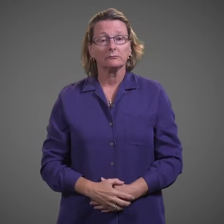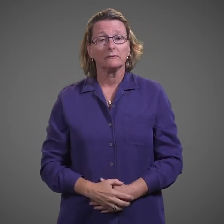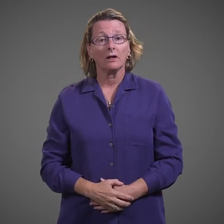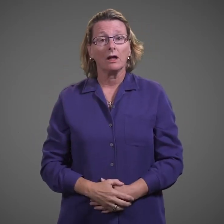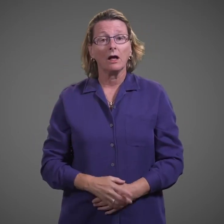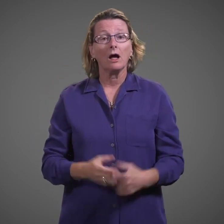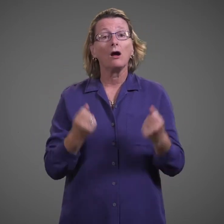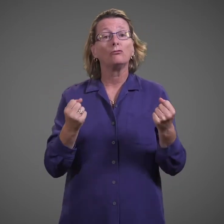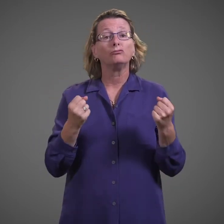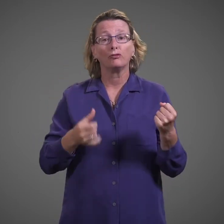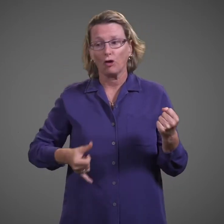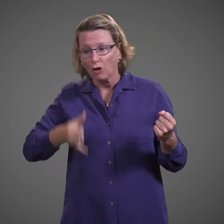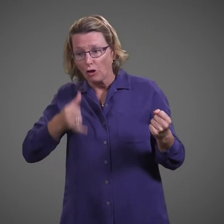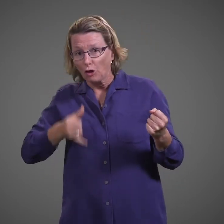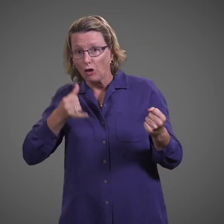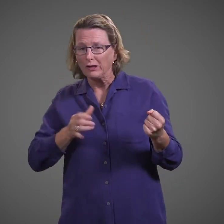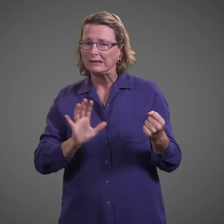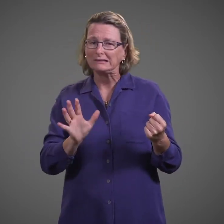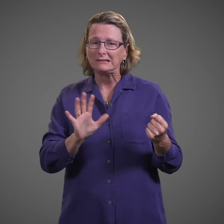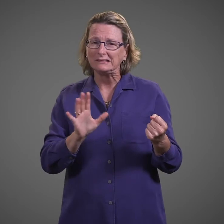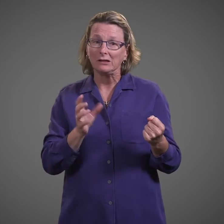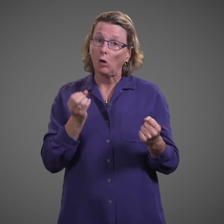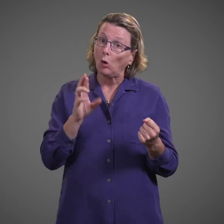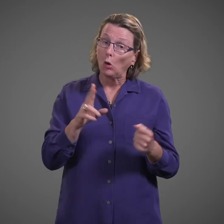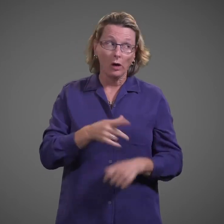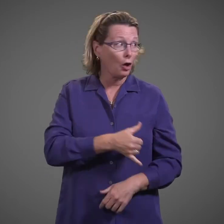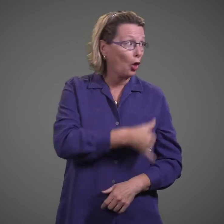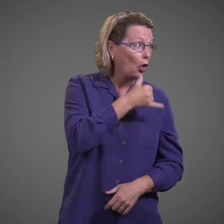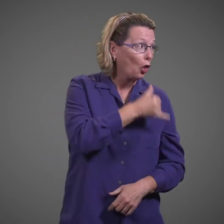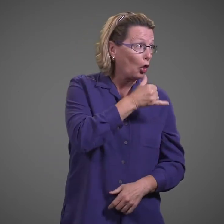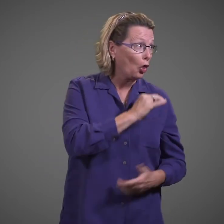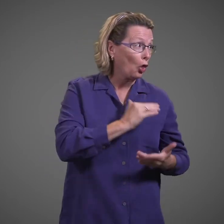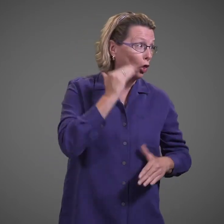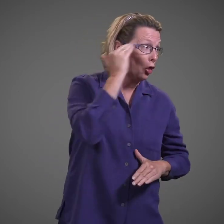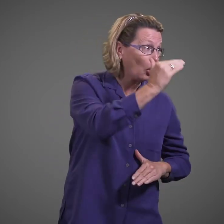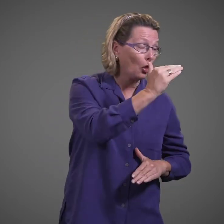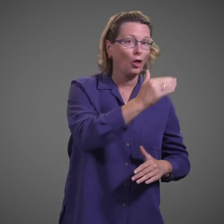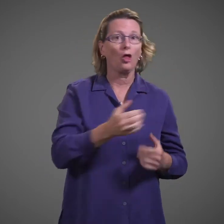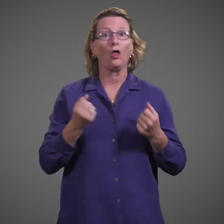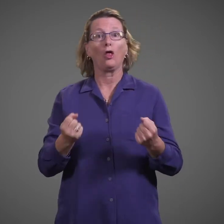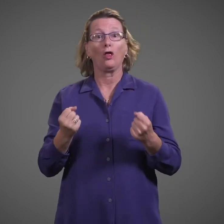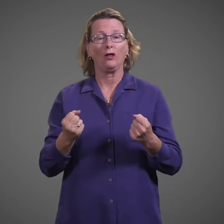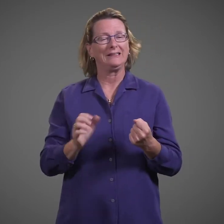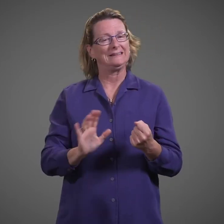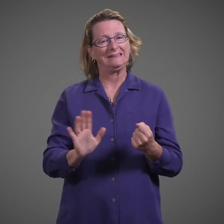Never drink alcohol and drive at the same time , or drive after you have had alcohol.